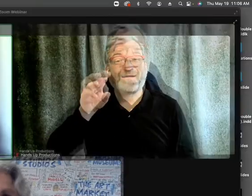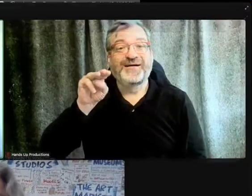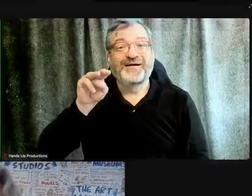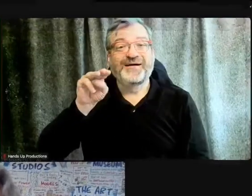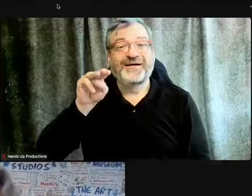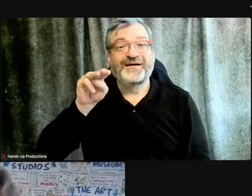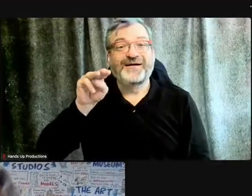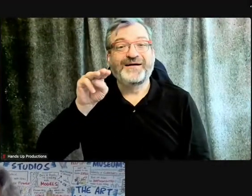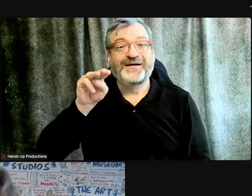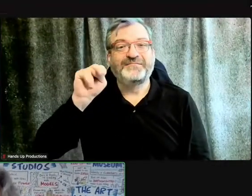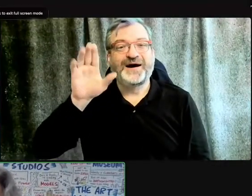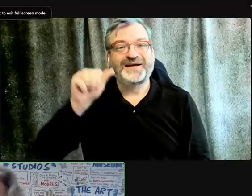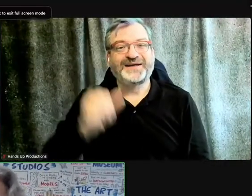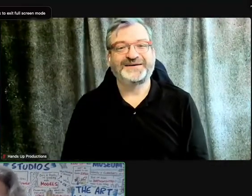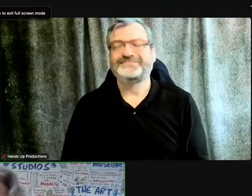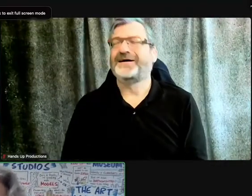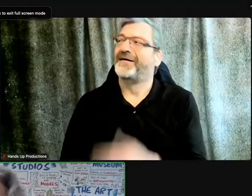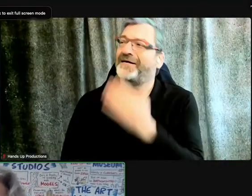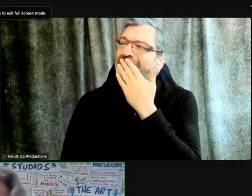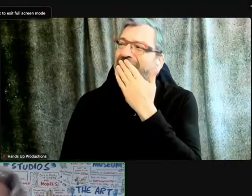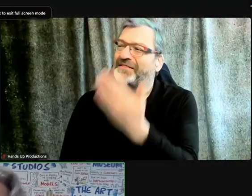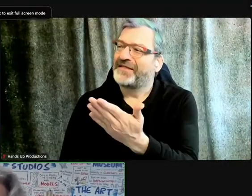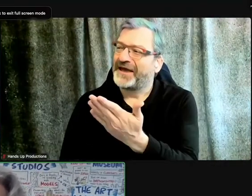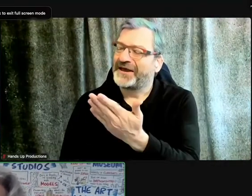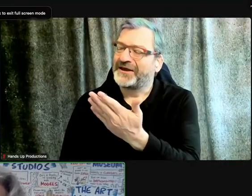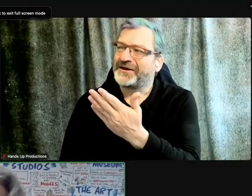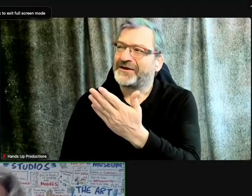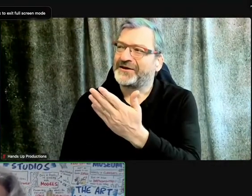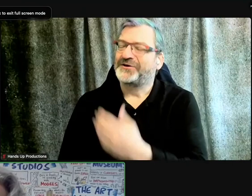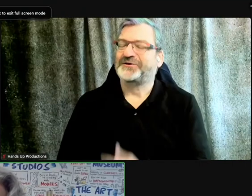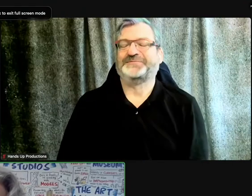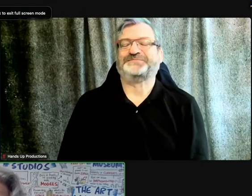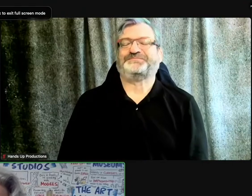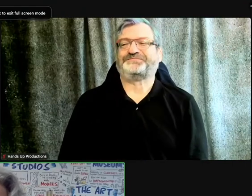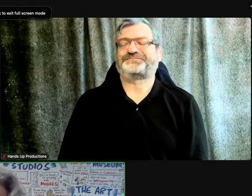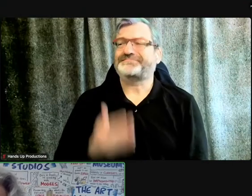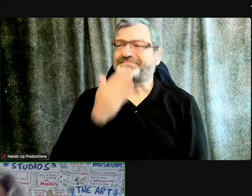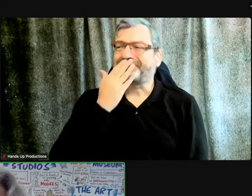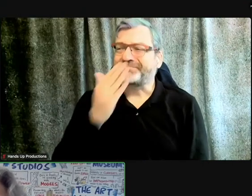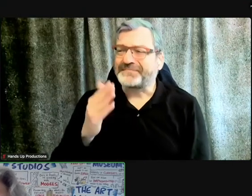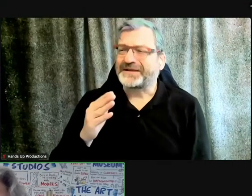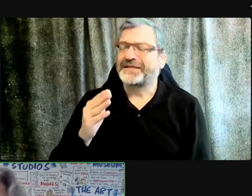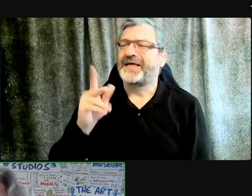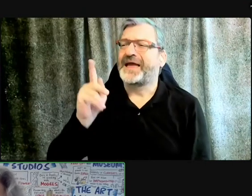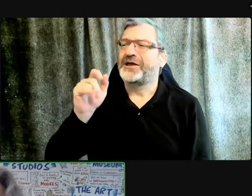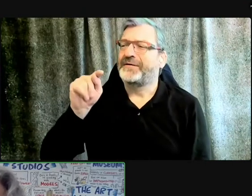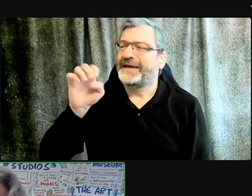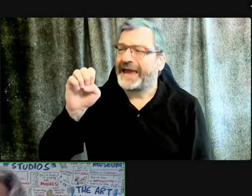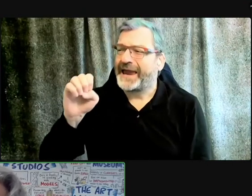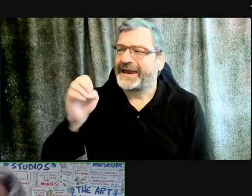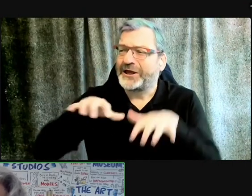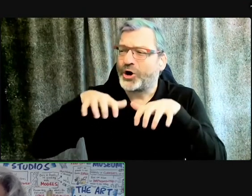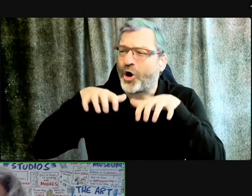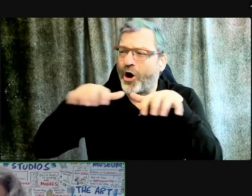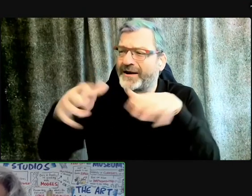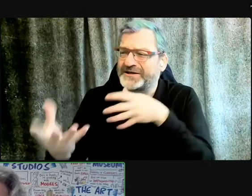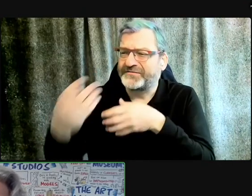Thank you so much, Katie, and thank you audiences for joining us today. I am Monica Zimmerman.